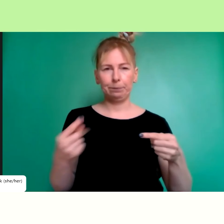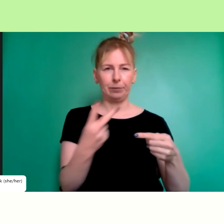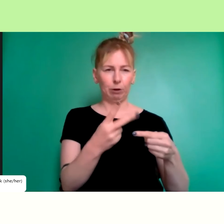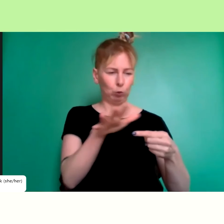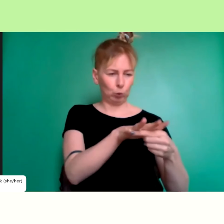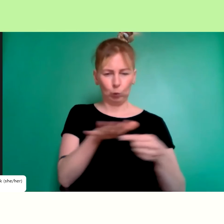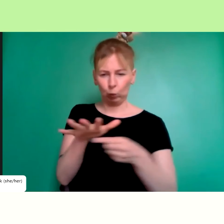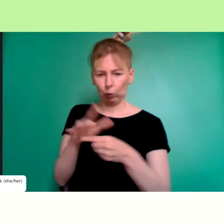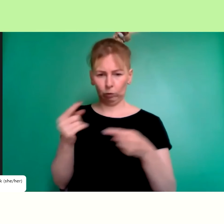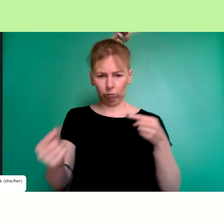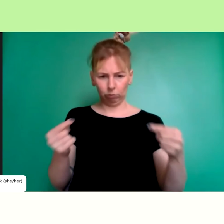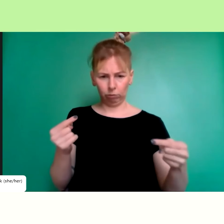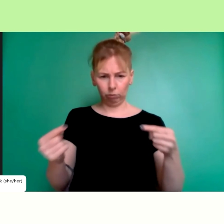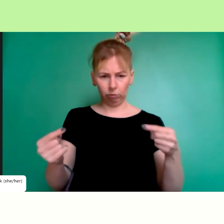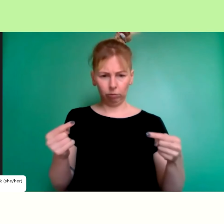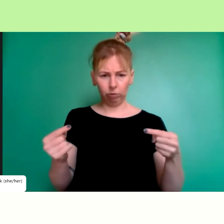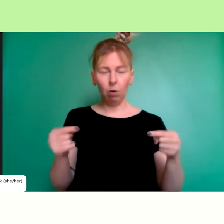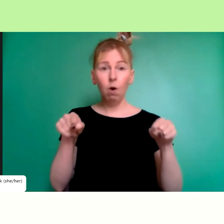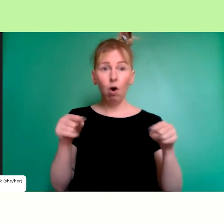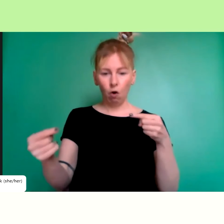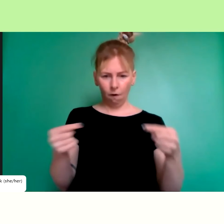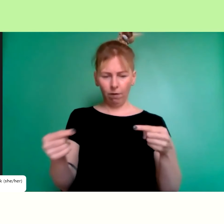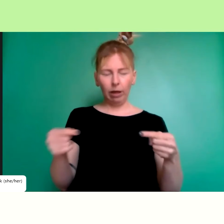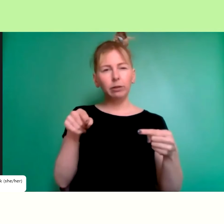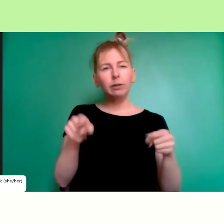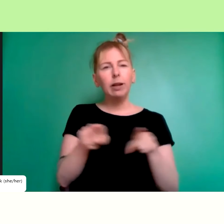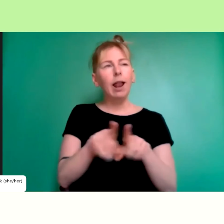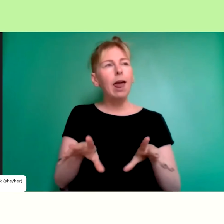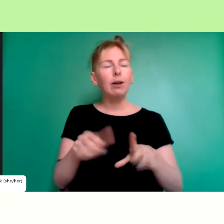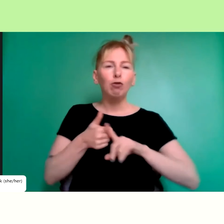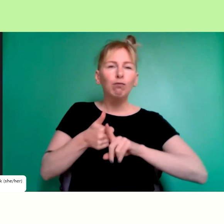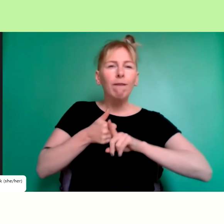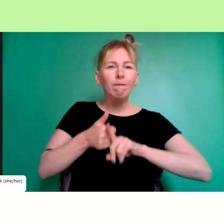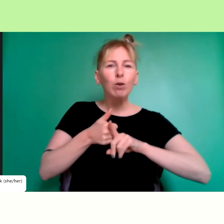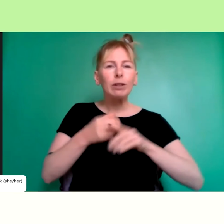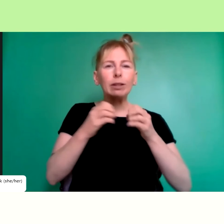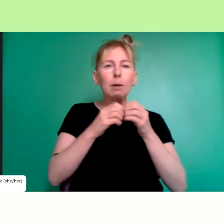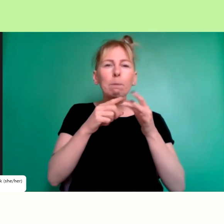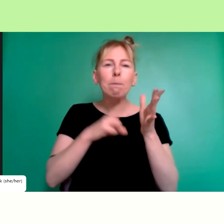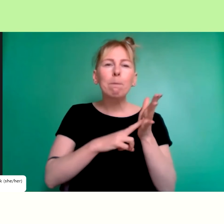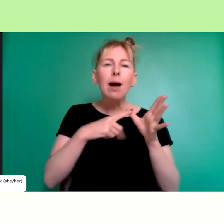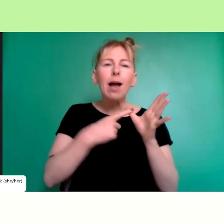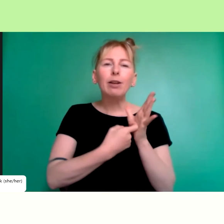way also reinforces the binary. So a large part of my art practice has